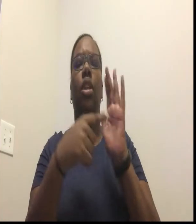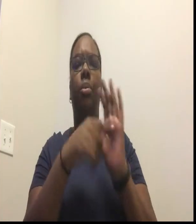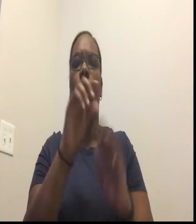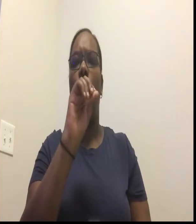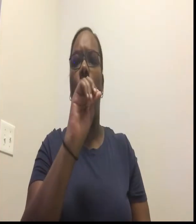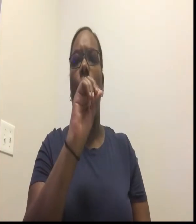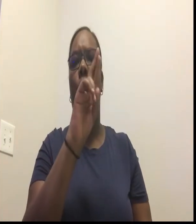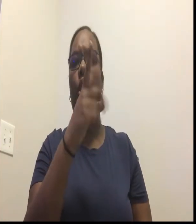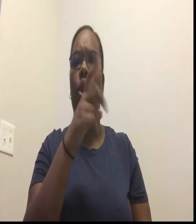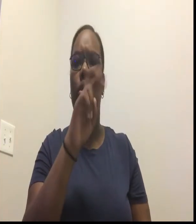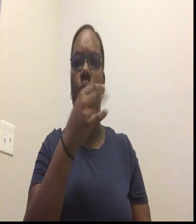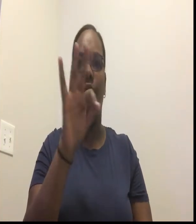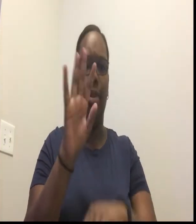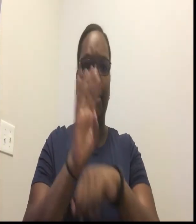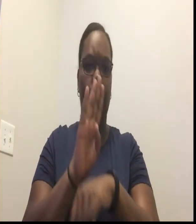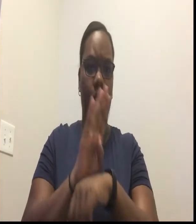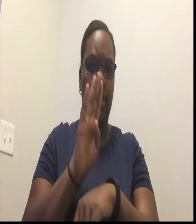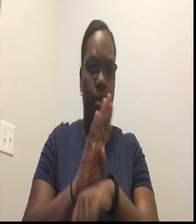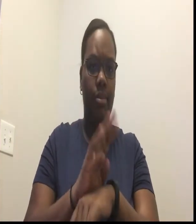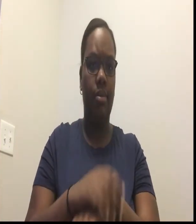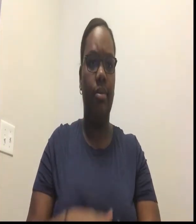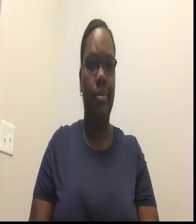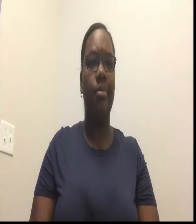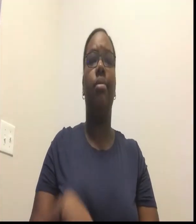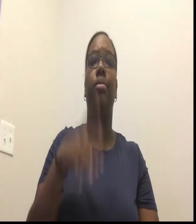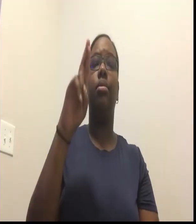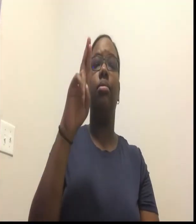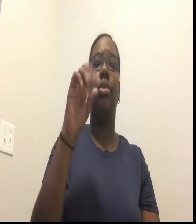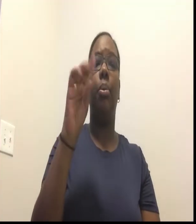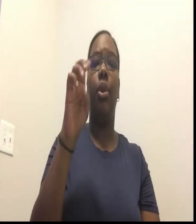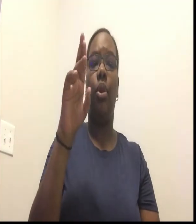however, there are six main motions that you're going to use at almost every